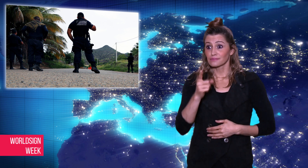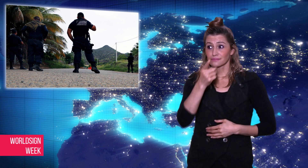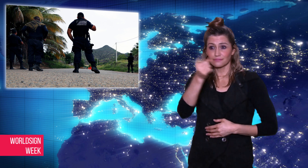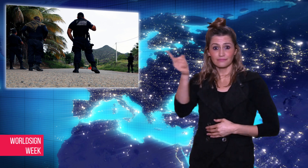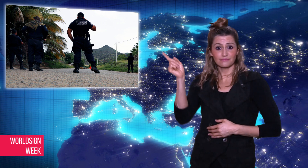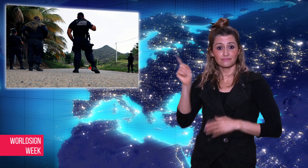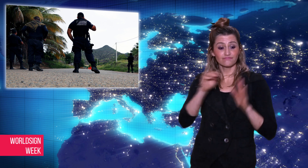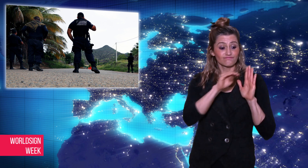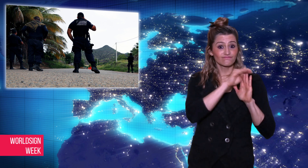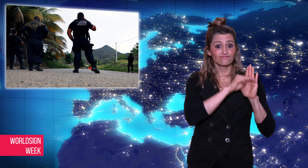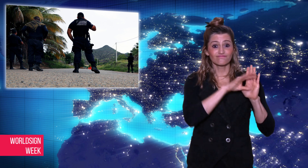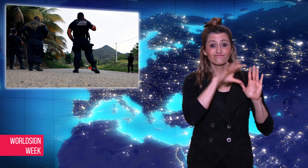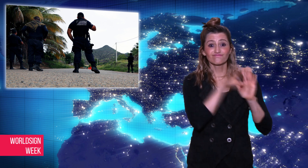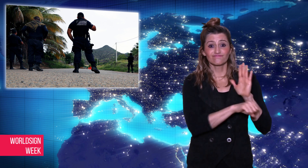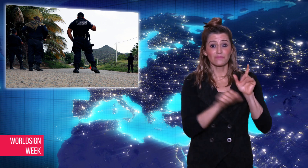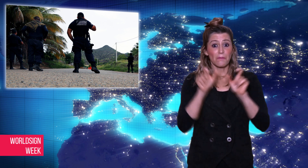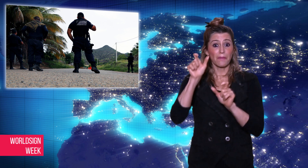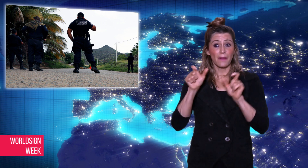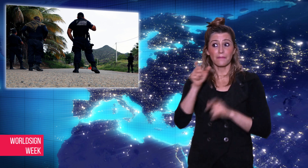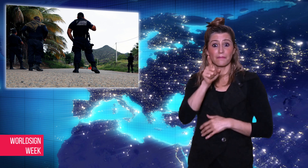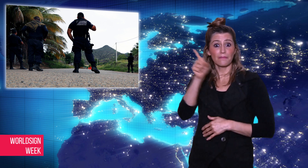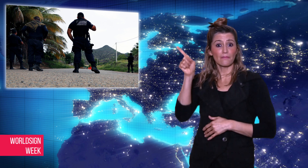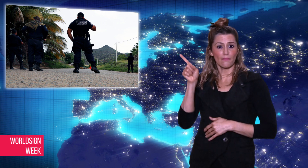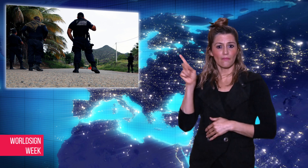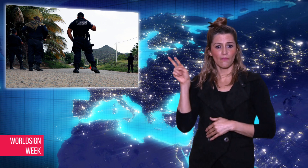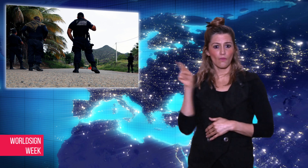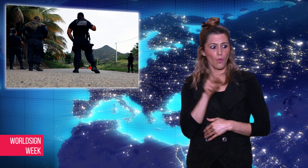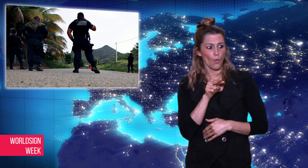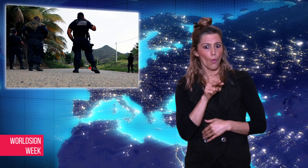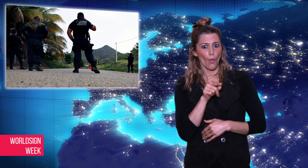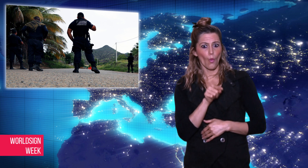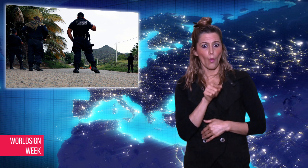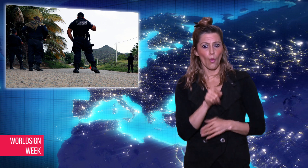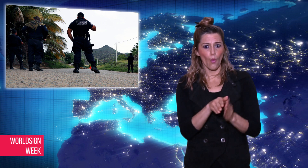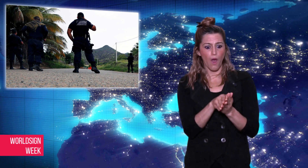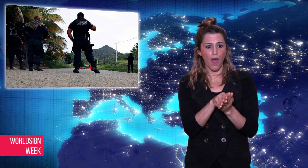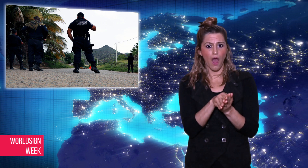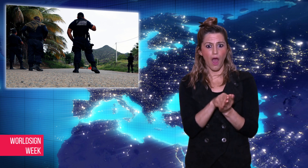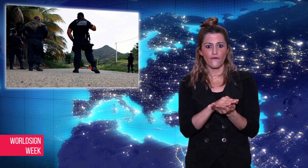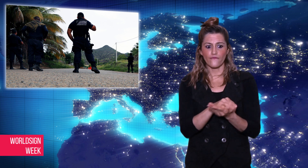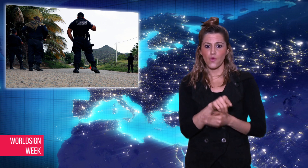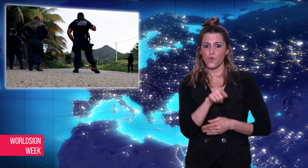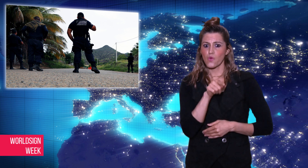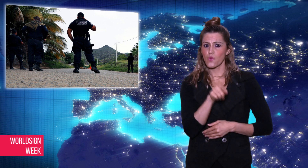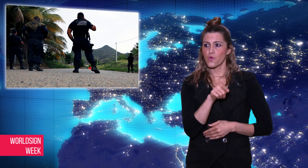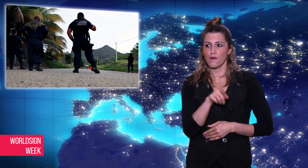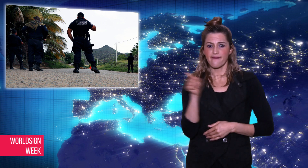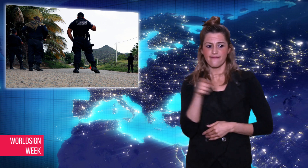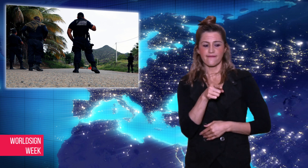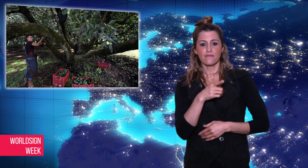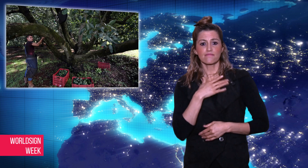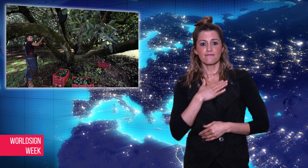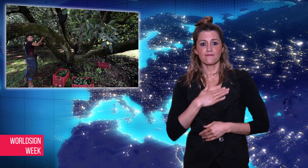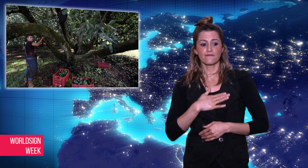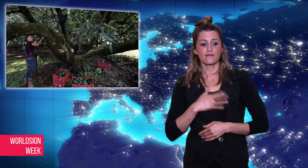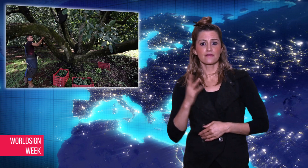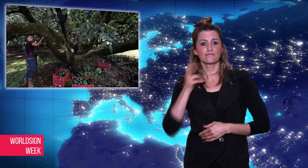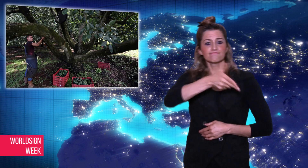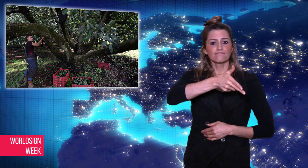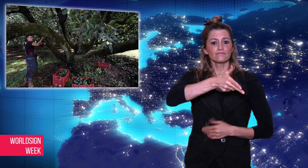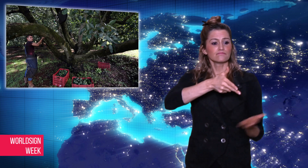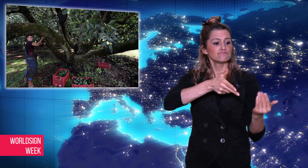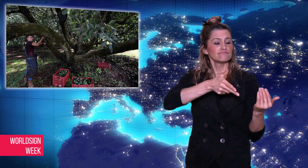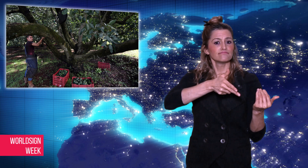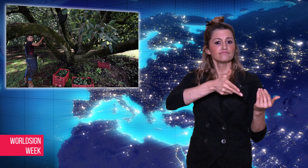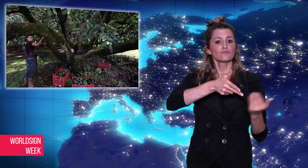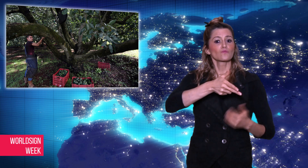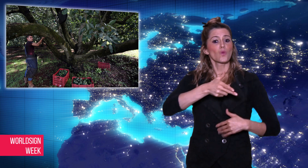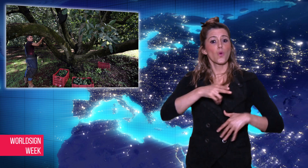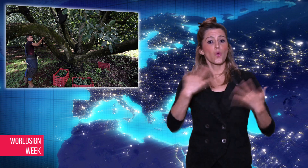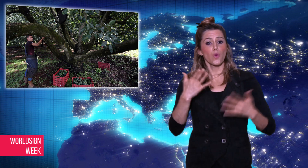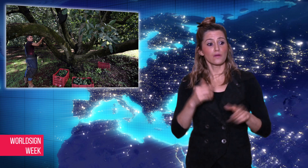extortion, kidnapping, and stealing avocados.